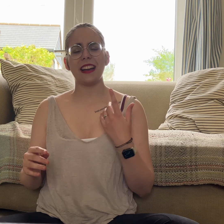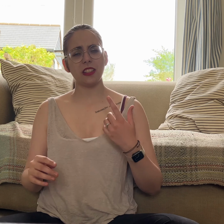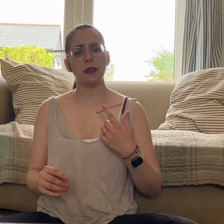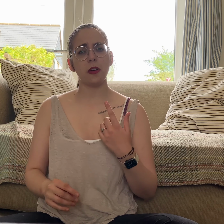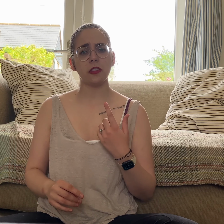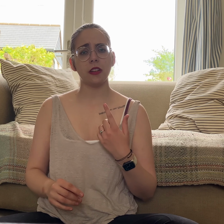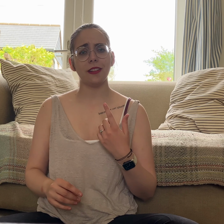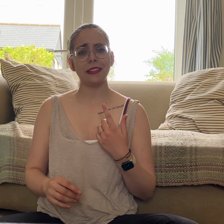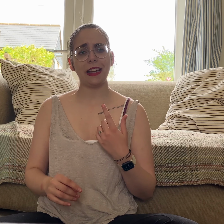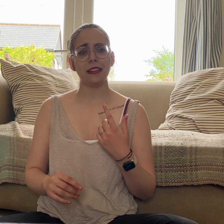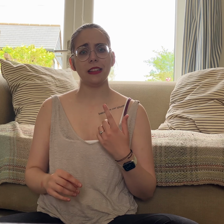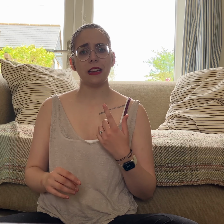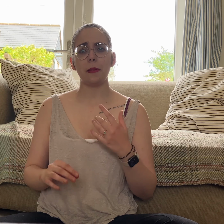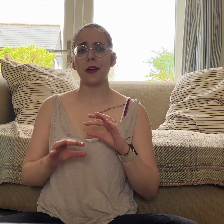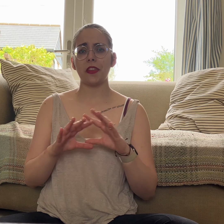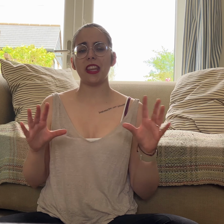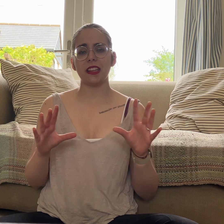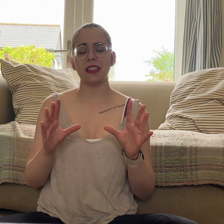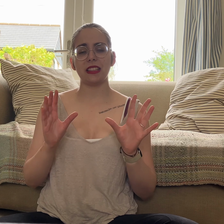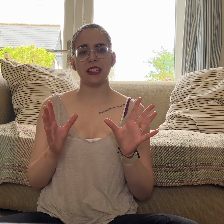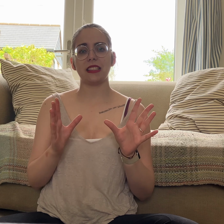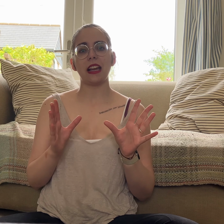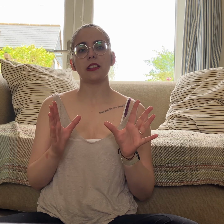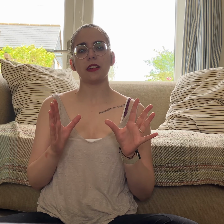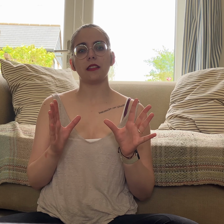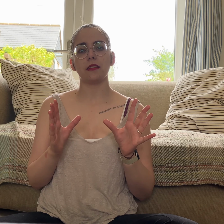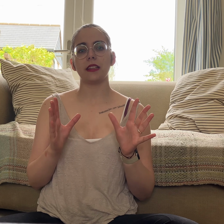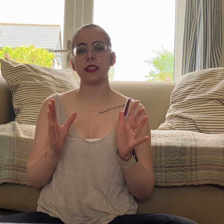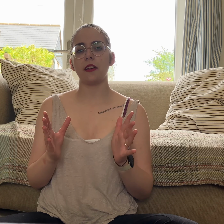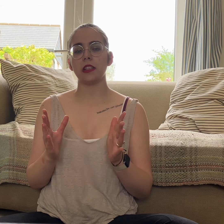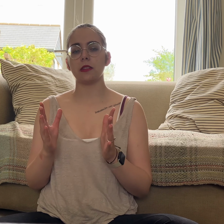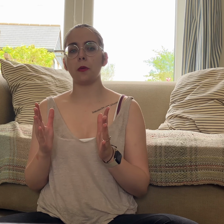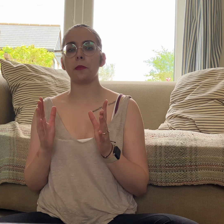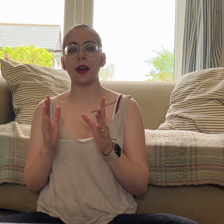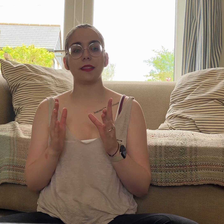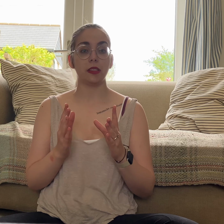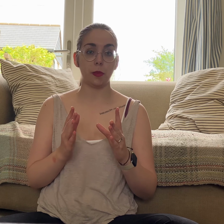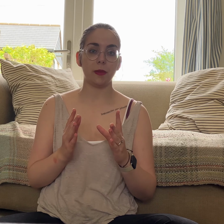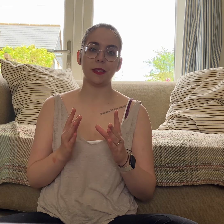actually much in content, but I think this section deserves its own practice moment.